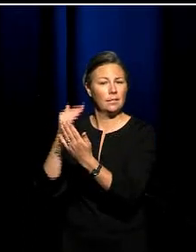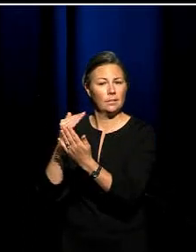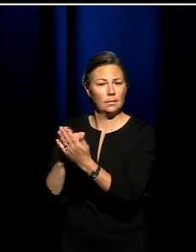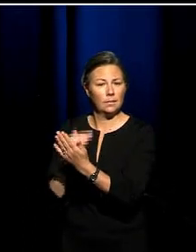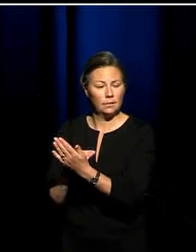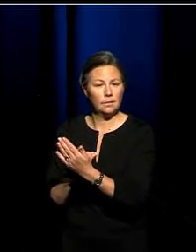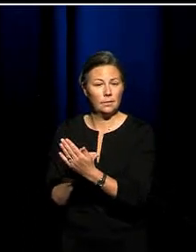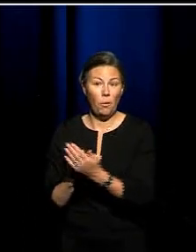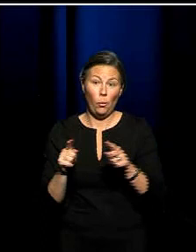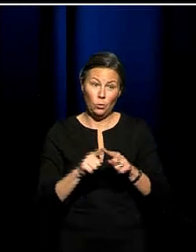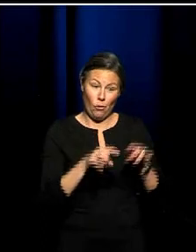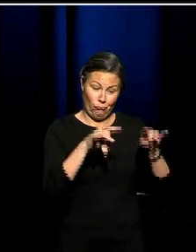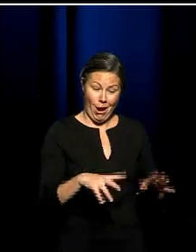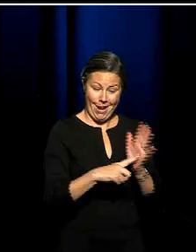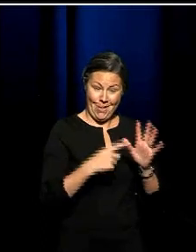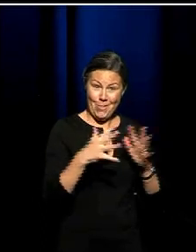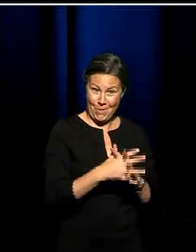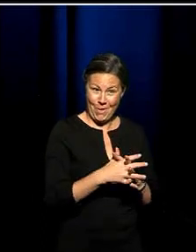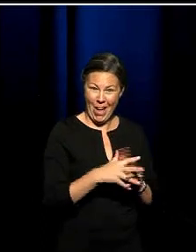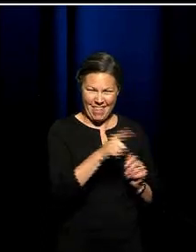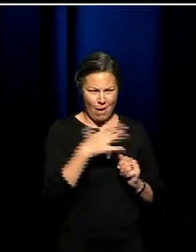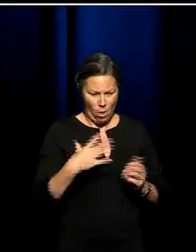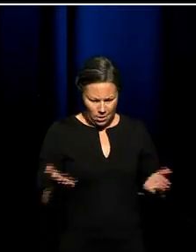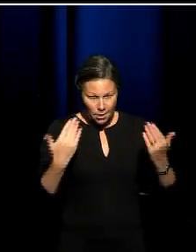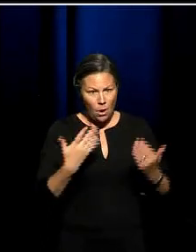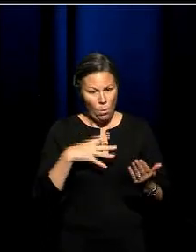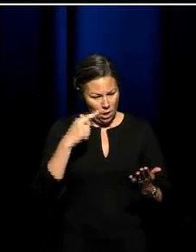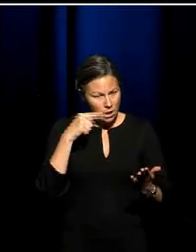legislation. Simply repeating the recommendations and proposals made by